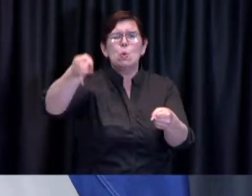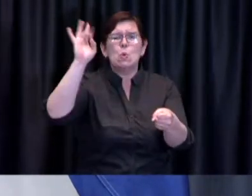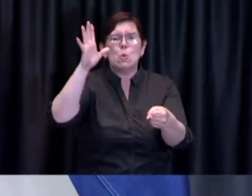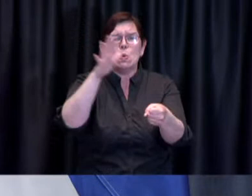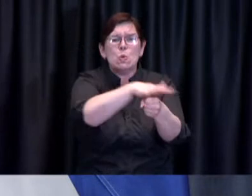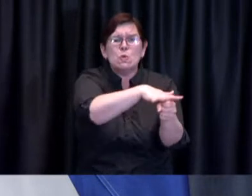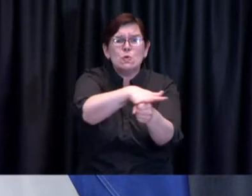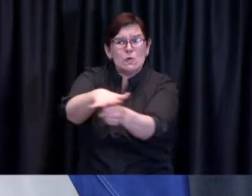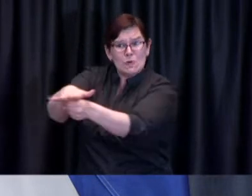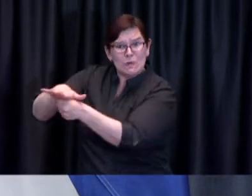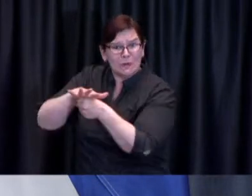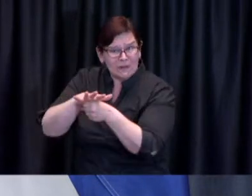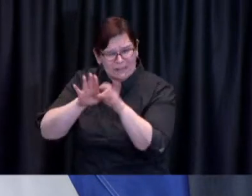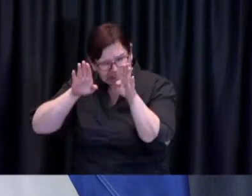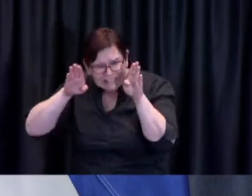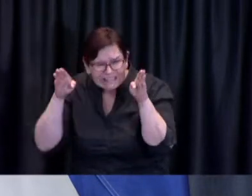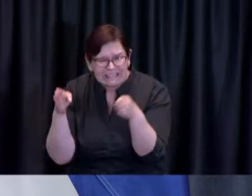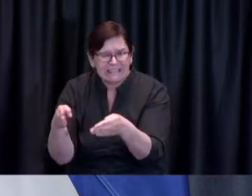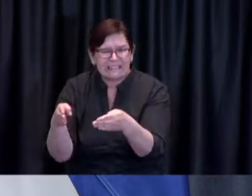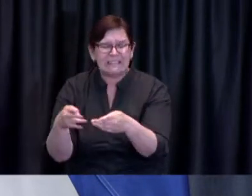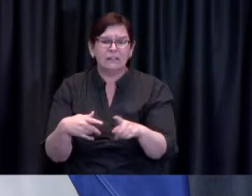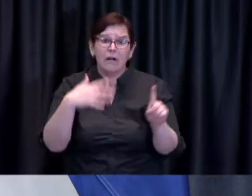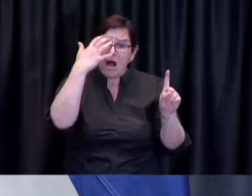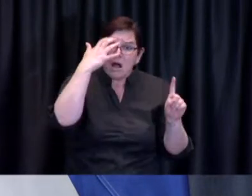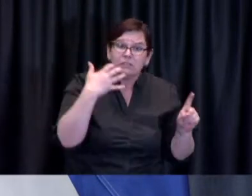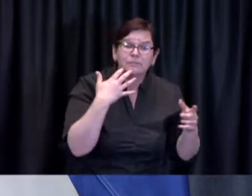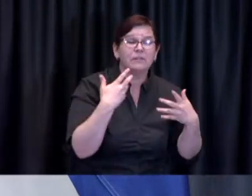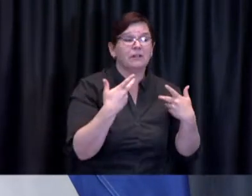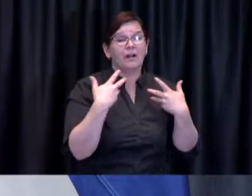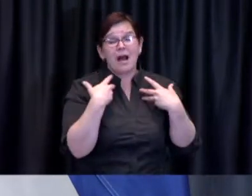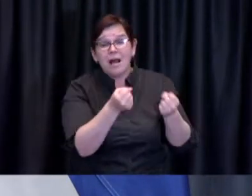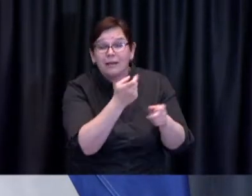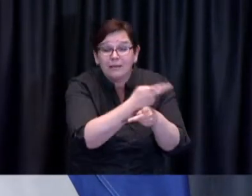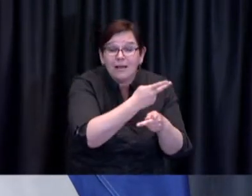by our hospital and healthcare partners in cooperation with community organizations